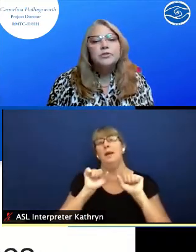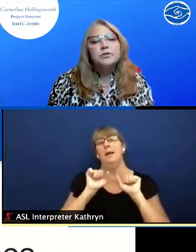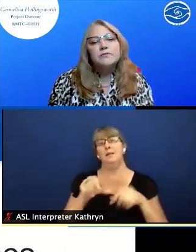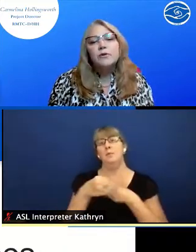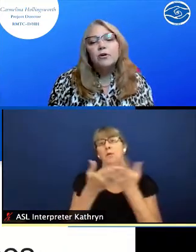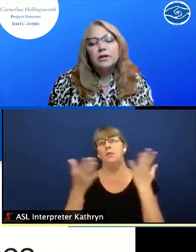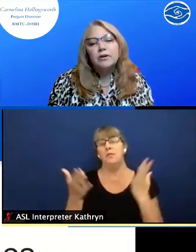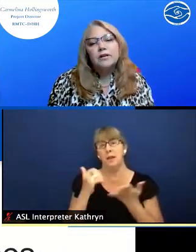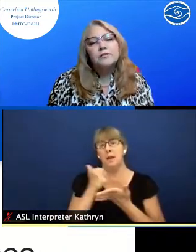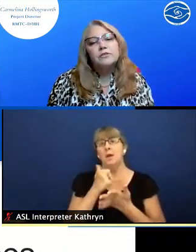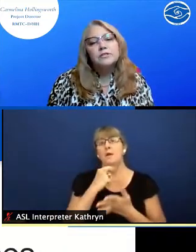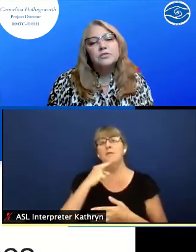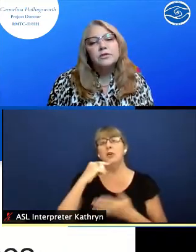are deaf or hard of hearing in their district.